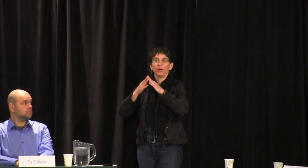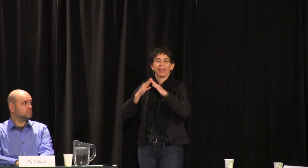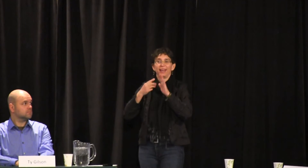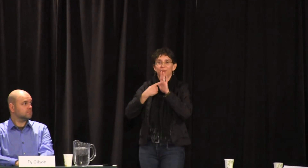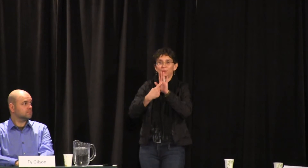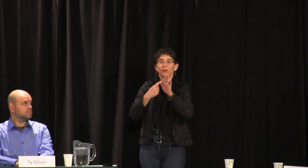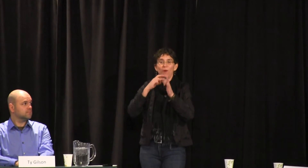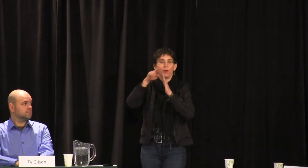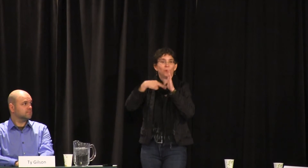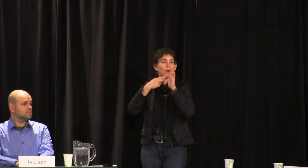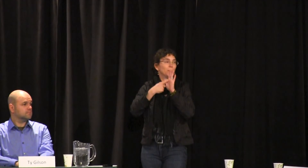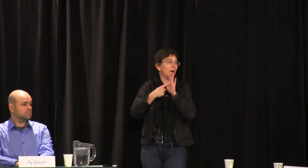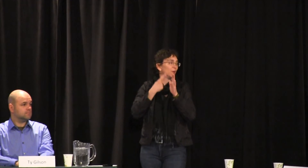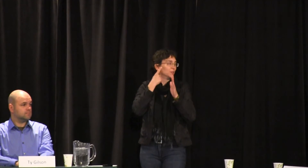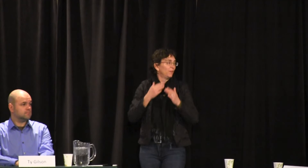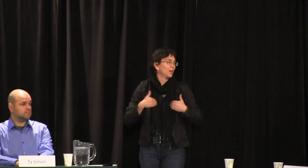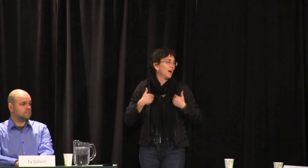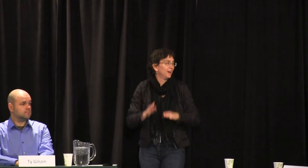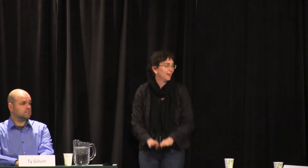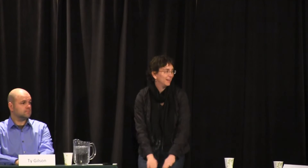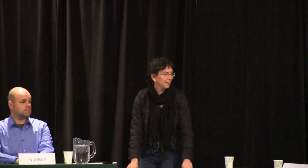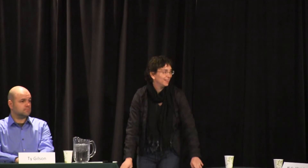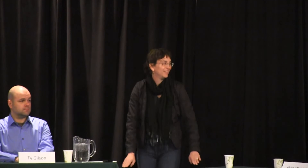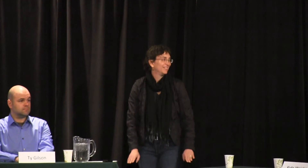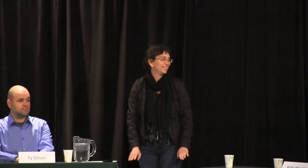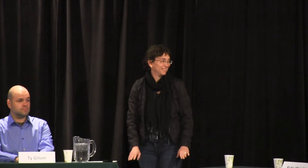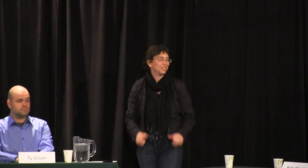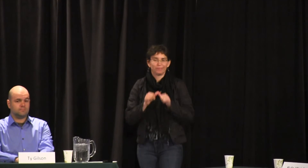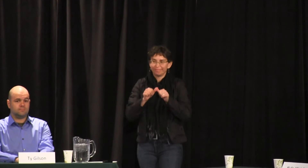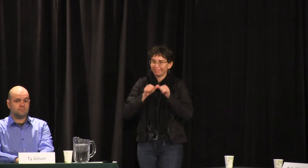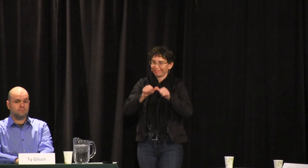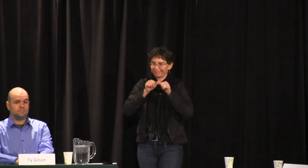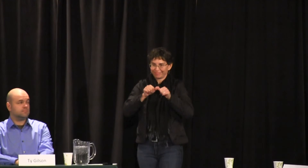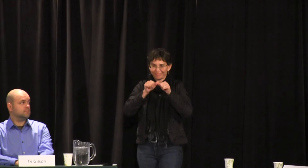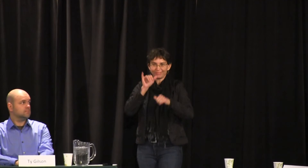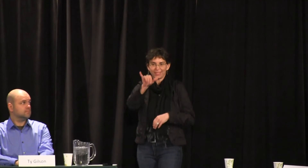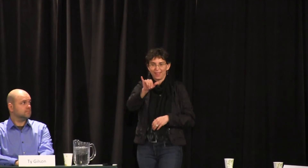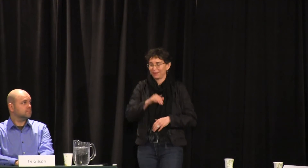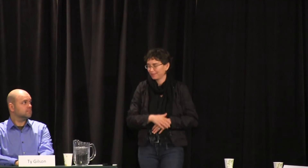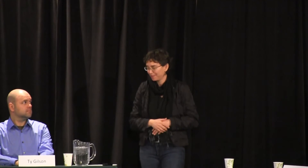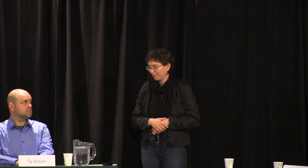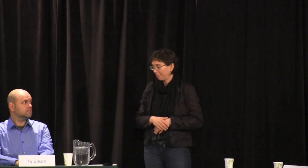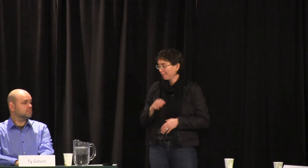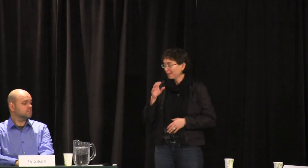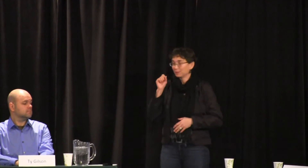and their families, to continue in their communities, to have role models when they're young.